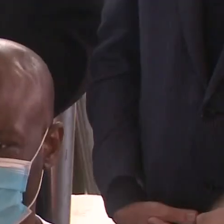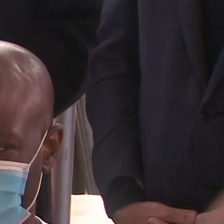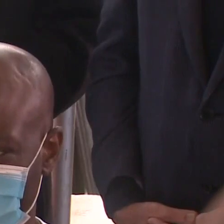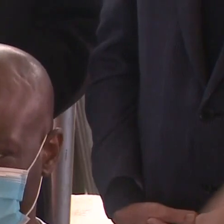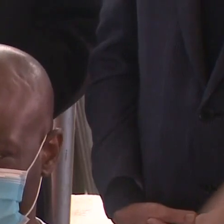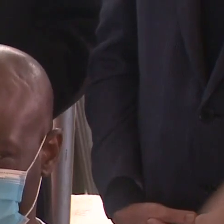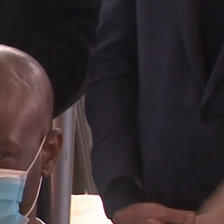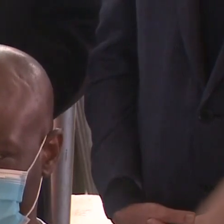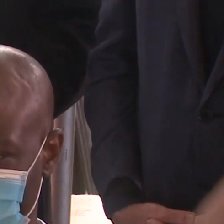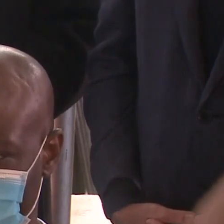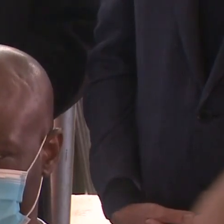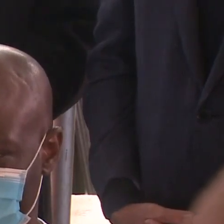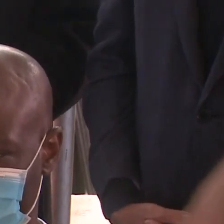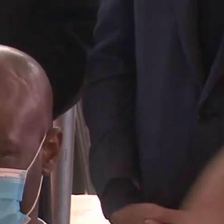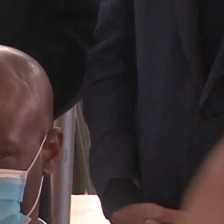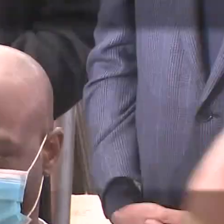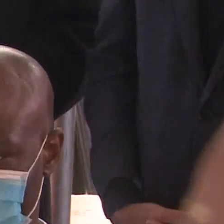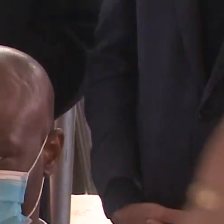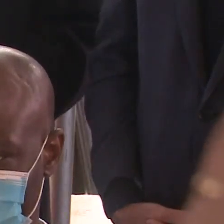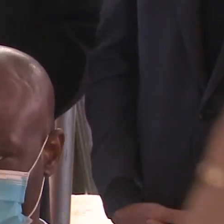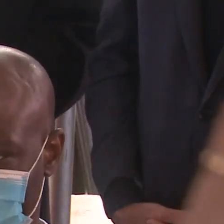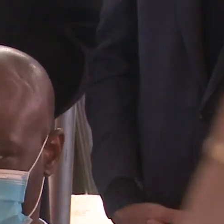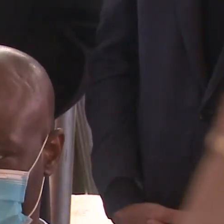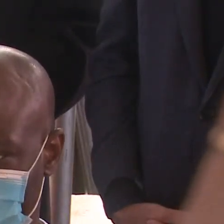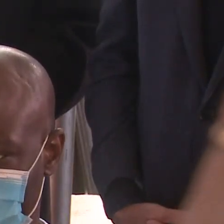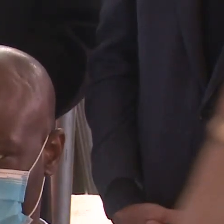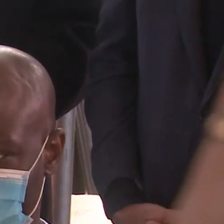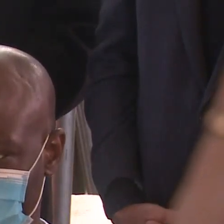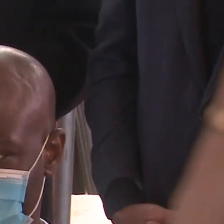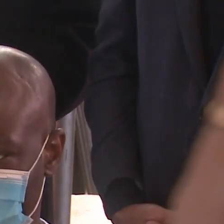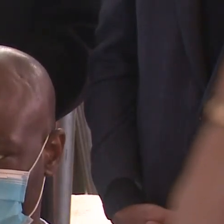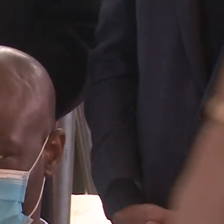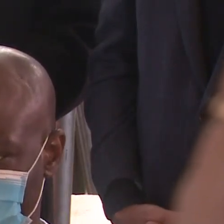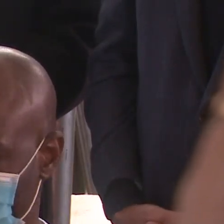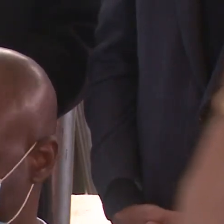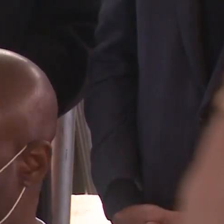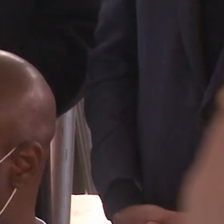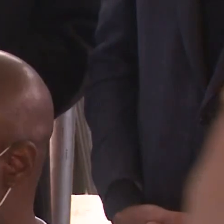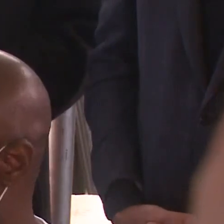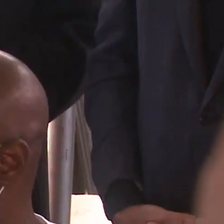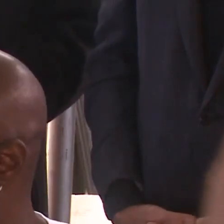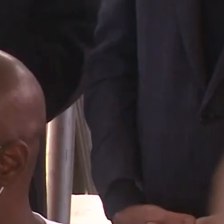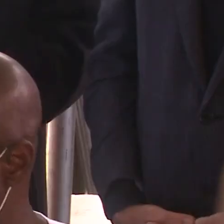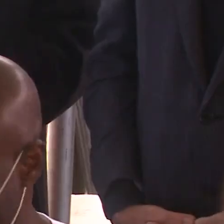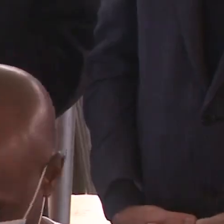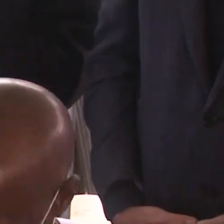HUNDRED DOSES OF THE KOBE 19 HUNDRED DOSES OF THE KOBE 19 VACCINE HUNDRED DOSES OF THE KOBE 19 VACCINE ARRIVE, HUNDRED DOSES OF THE KOBE 19 VACCINE ARRIVE, SHIPMENTS HUNDRED DOSES OF THE KOBE 19 VACCINE ARRIVE, SHIPMENTS ARE VACCINE ARRIVE, SHIPMENTS ARE VACCINE ARRIVE, SHIPMENTS ARE IN VACCINE ARRIVE, SHIPMENTS ARE IN ROUTE VACCINE ARRIVE, SHIPMENTS ARE IN ROUTE TO VACCINE ARRIVE, SHIPMENTS ARE IN ROUTE TO 12 VACCINE ARRIVE, SHIPMENTS ARE IN ROUTE TO 12 HOSPITALS VACCINE ARRIVE, SHIPMENTS ARE IN ROUTE TO 12 HOSPITALS AND IN ROUTE TO 12 HOSPITALS AND IN ROUTE TO 12 HOSPITALS AND THEIR IN ROUTE TO 12 HOSPITALS AND THEIR AFFILIATES IN ROUTE TO 12 HOSPITALS AND THEIR AFFILIATES ACROSS THEIR AFFILIATES ACROSS THEIR AFFILIATES ACROSS THE THEIR AFFILIATES ACROSS THE STATE. THE STATE.